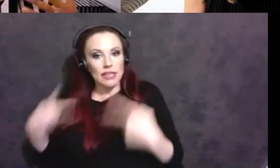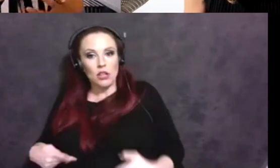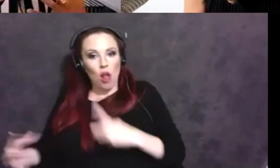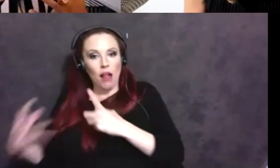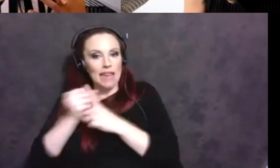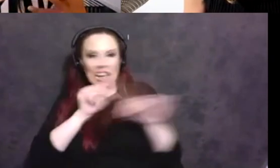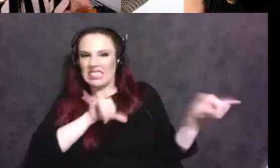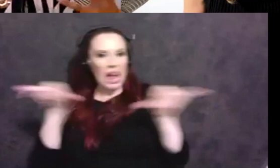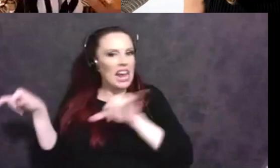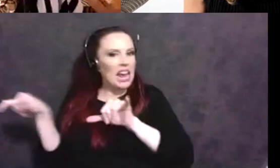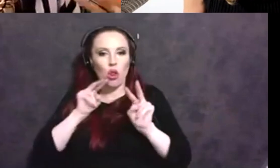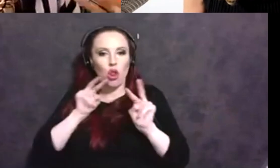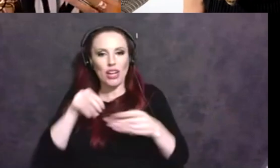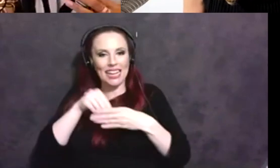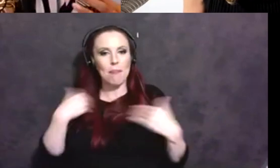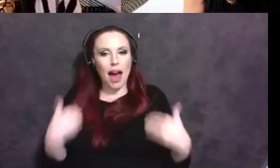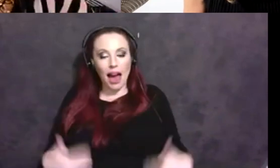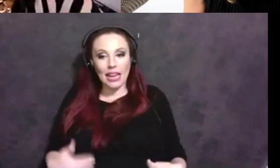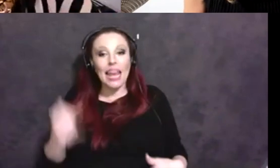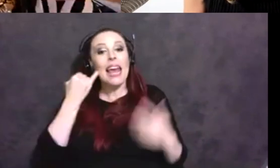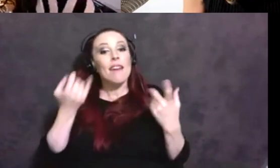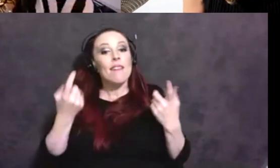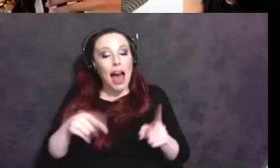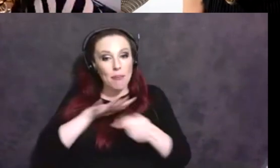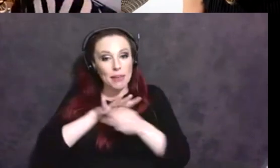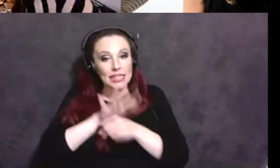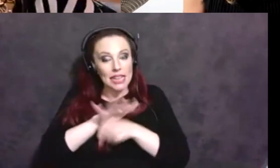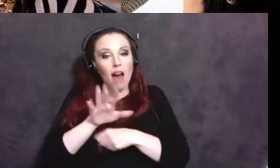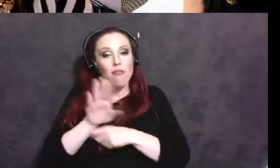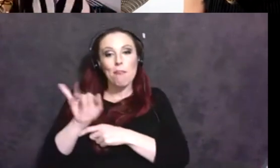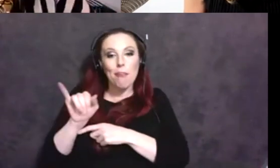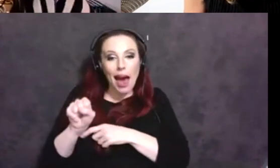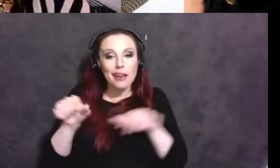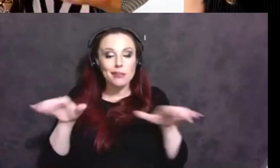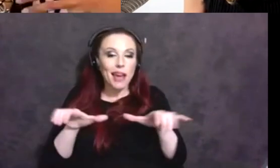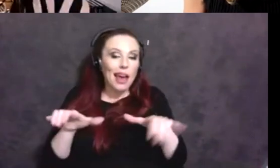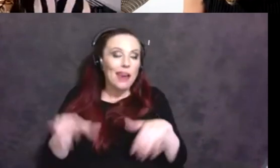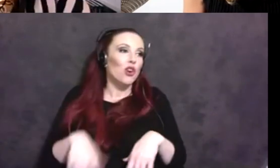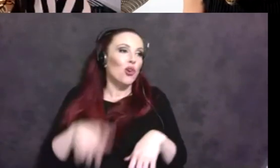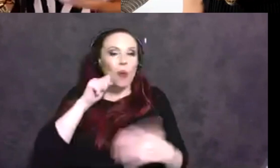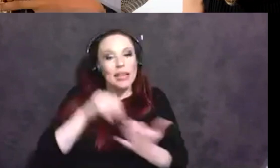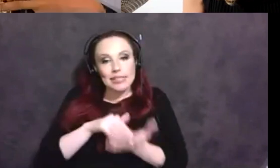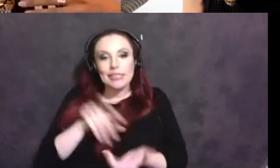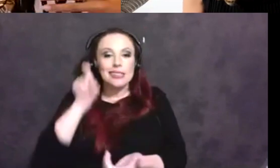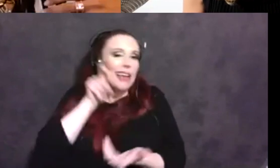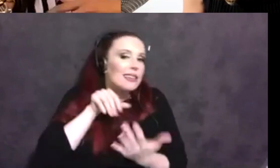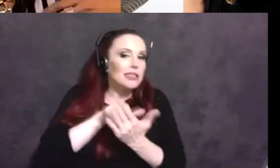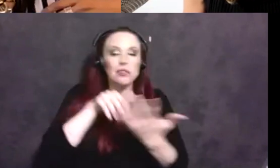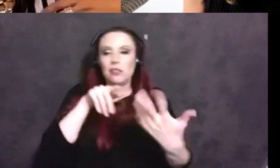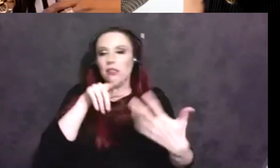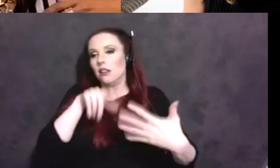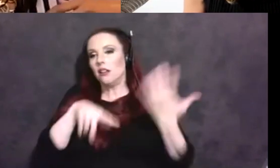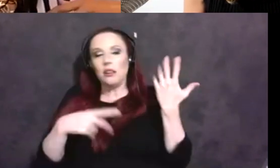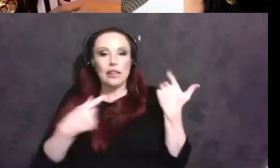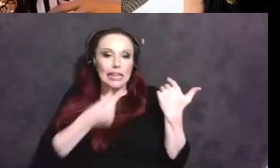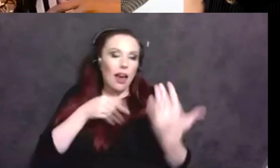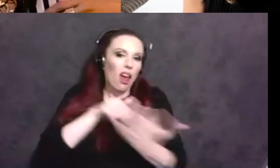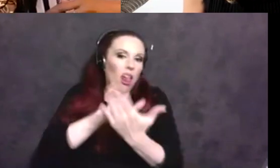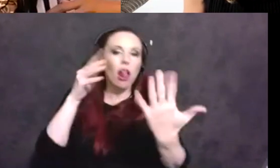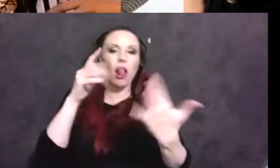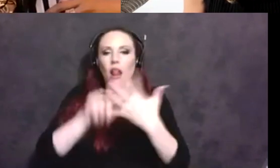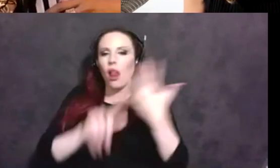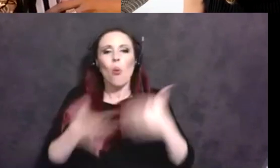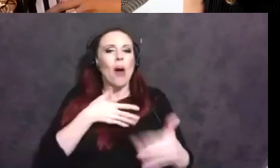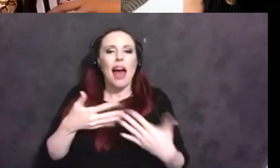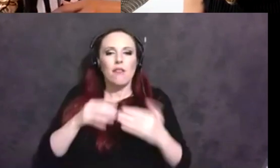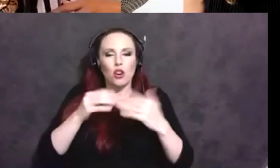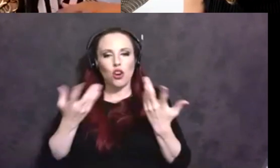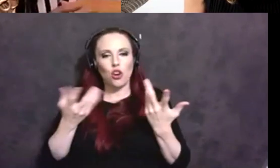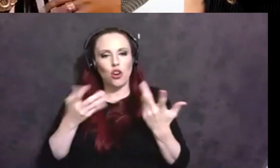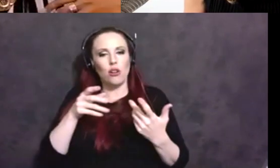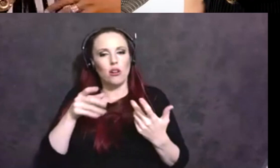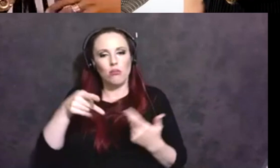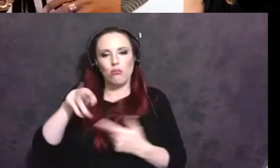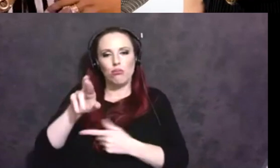the fear of bias, actual acts of racism and inequities as an attack. If this happens enough,